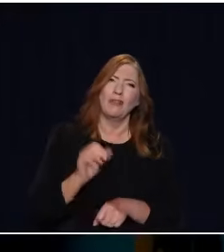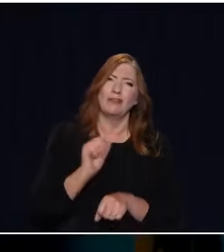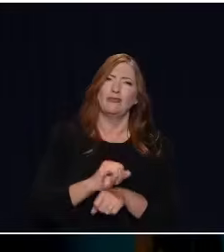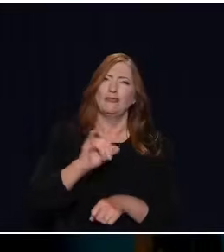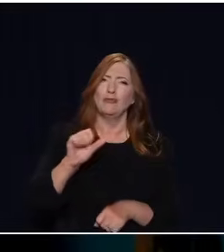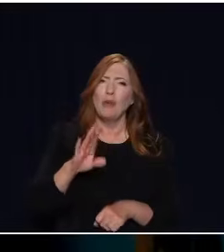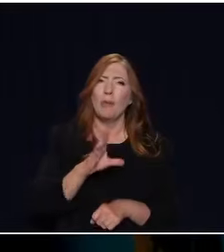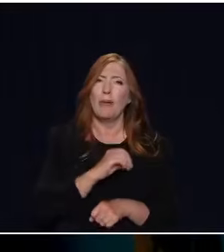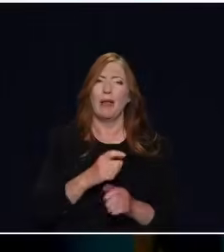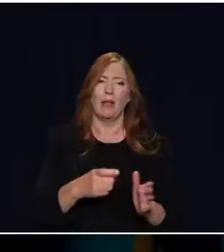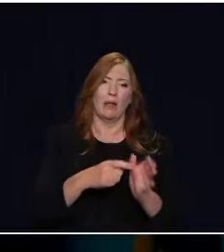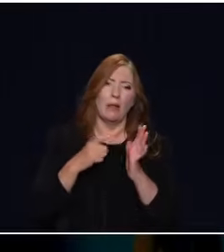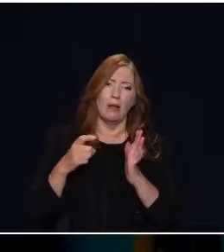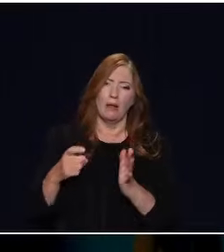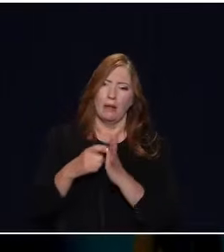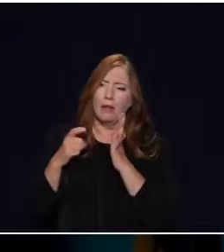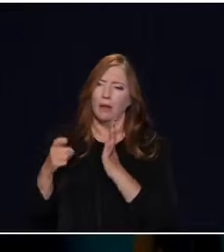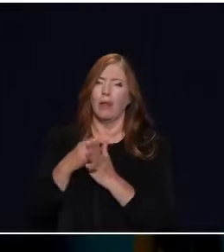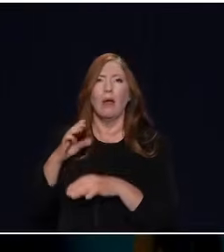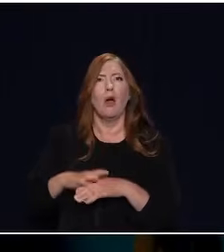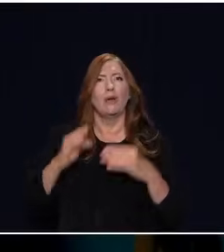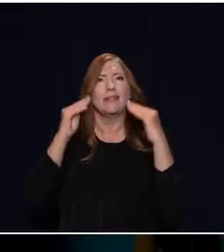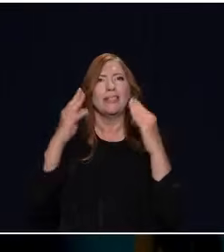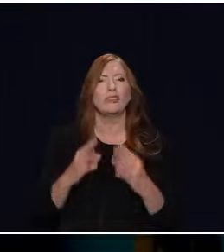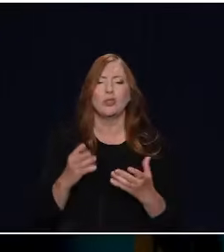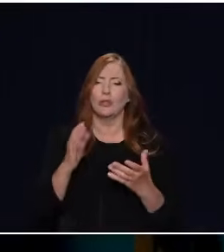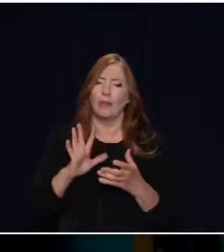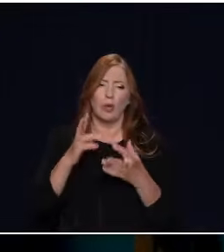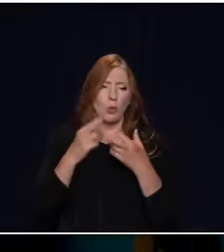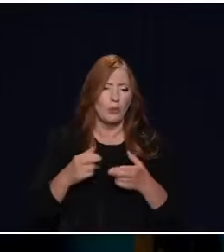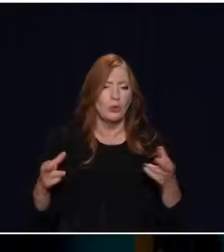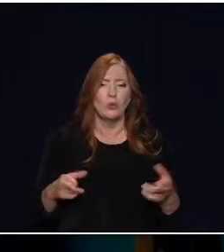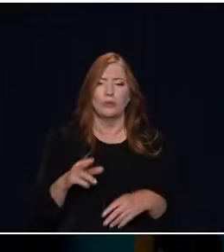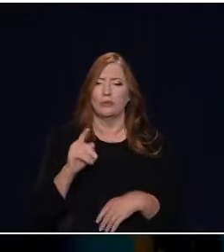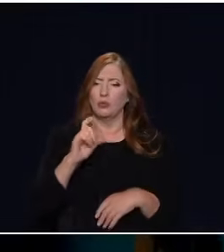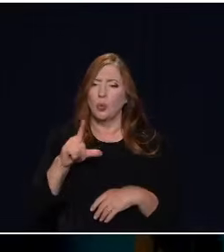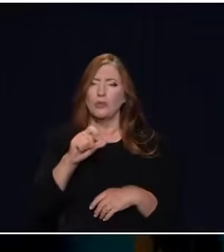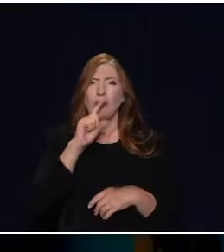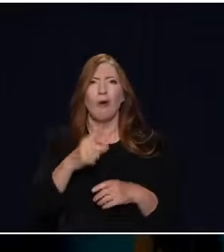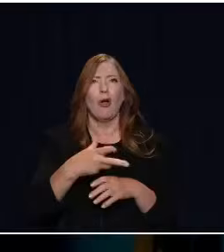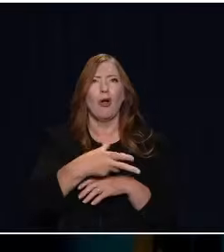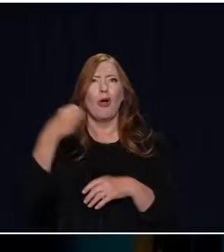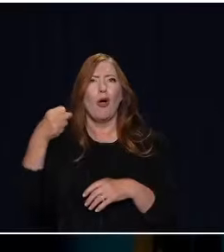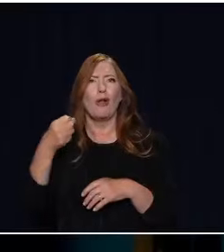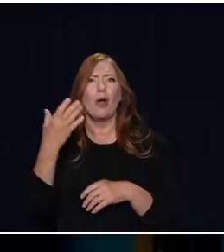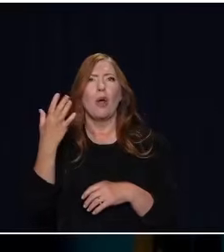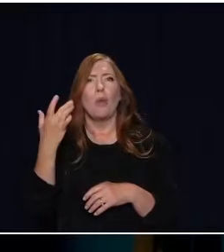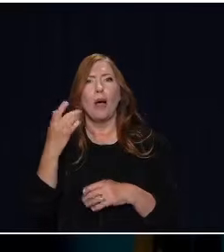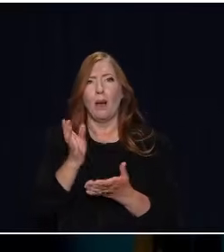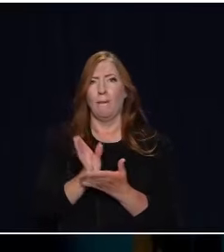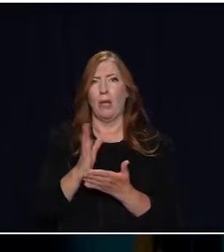CLASSROOM, BEHAVIOR. AND THE SECOND IS BURN OUT. HELP TEACHERS OVERCOME THE STRESS OF THE JOB AND THE